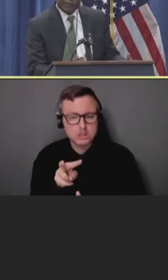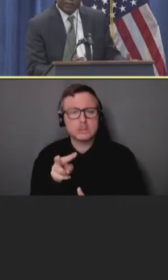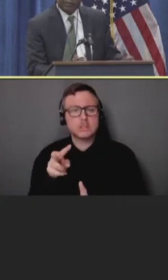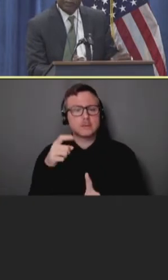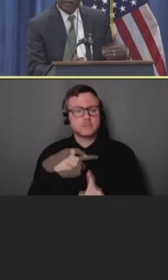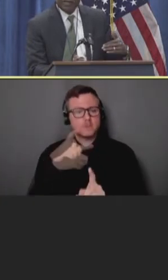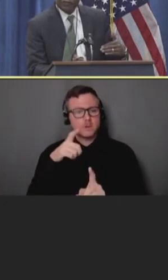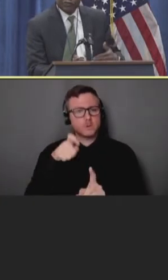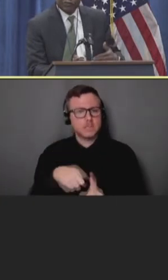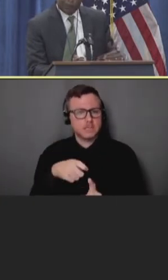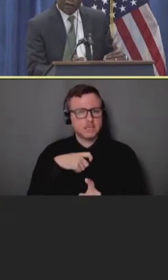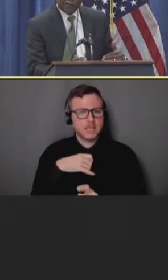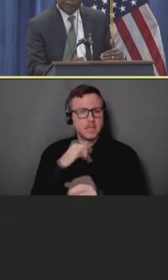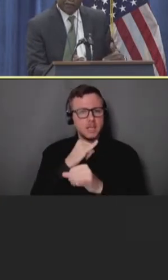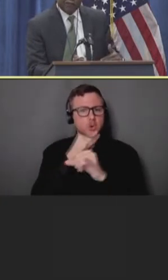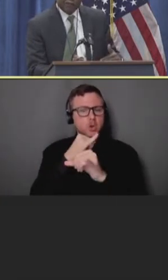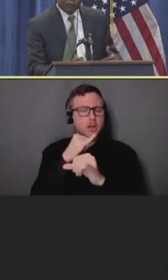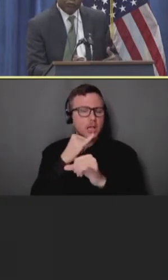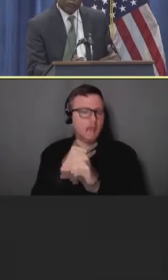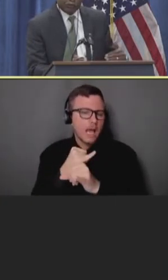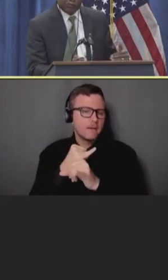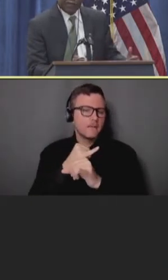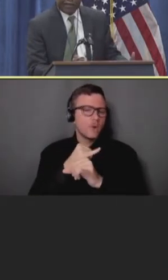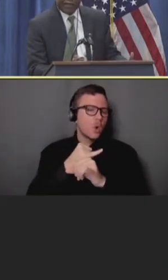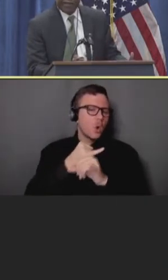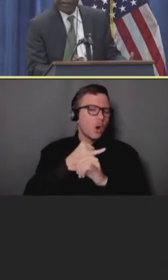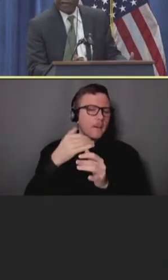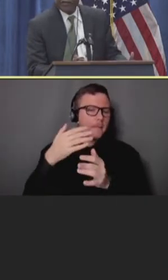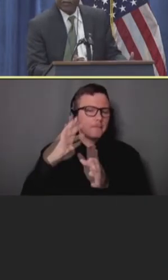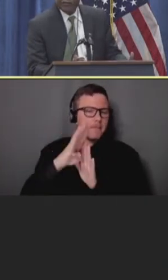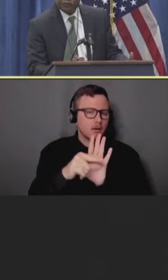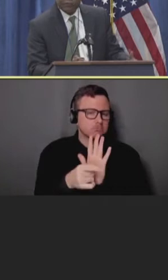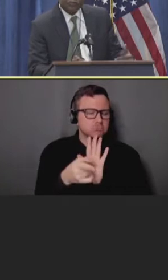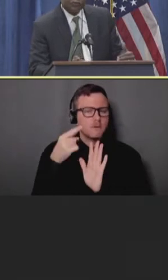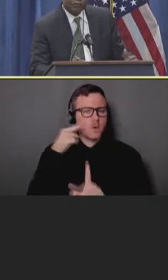the immunologic profile of the individual who is going to be a candidate. So this was